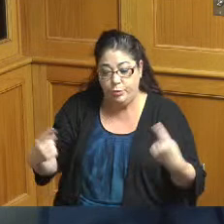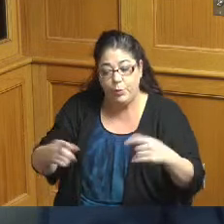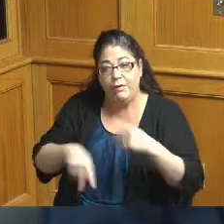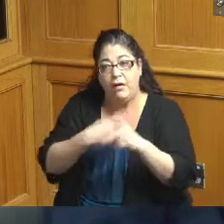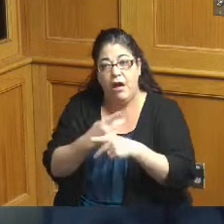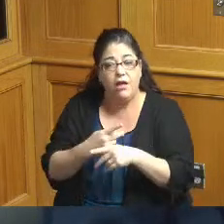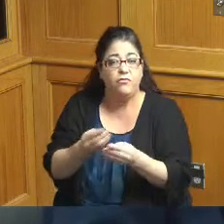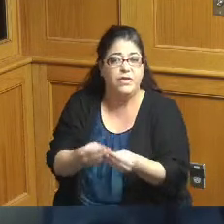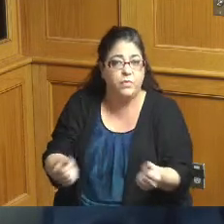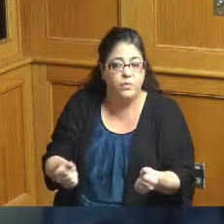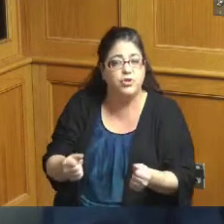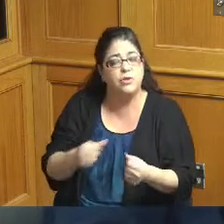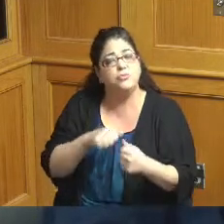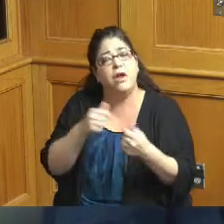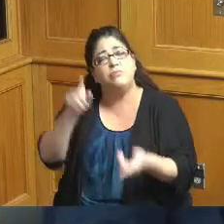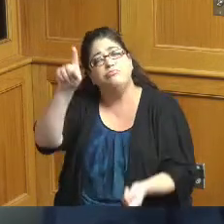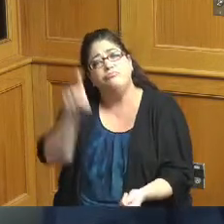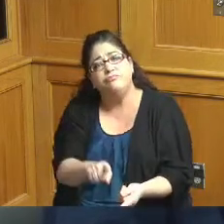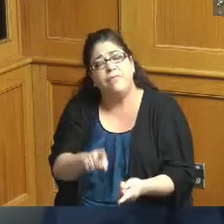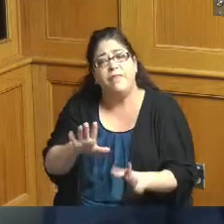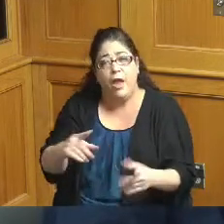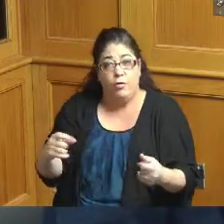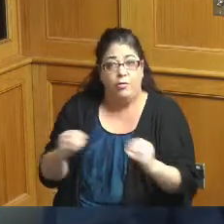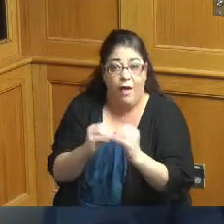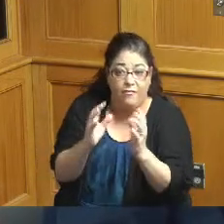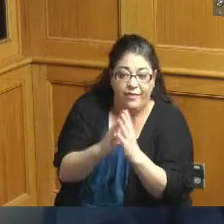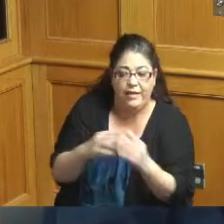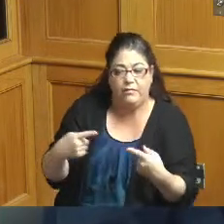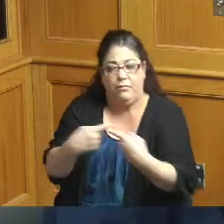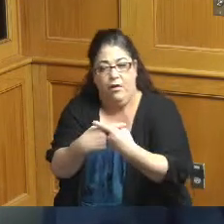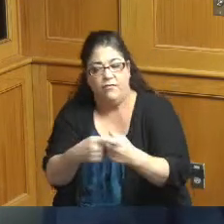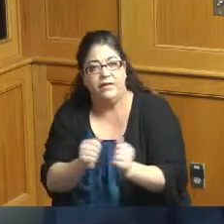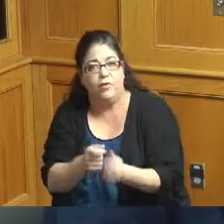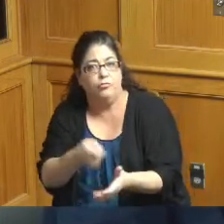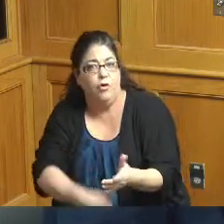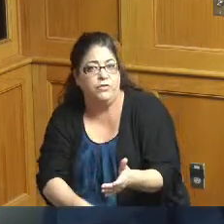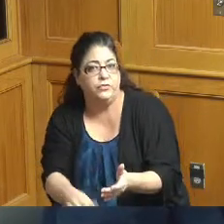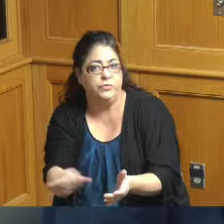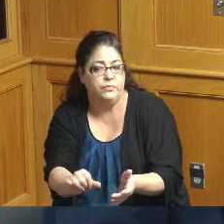cost and Conflict for our families while these are not necessarily the unfanded